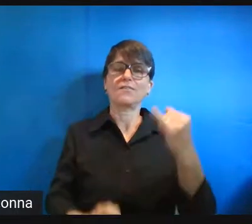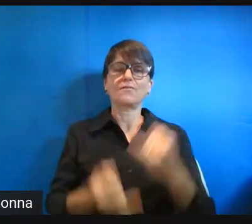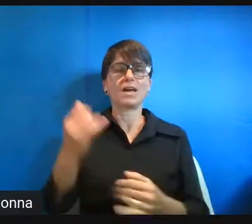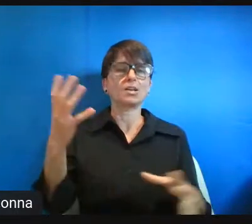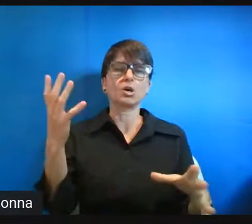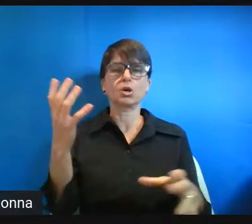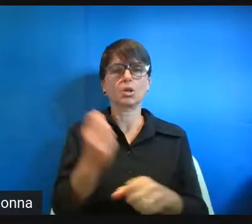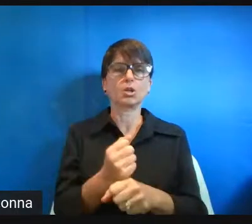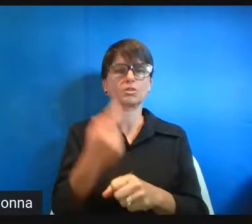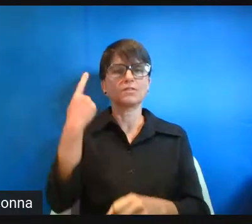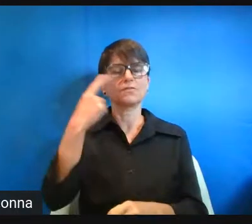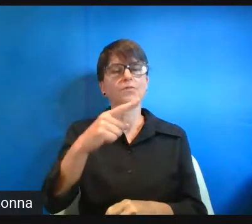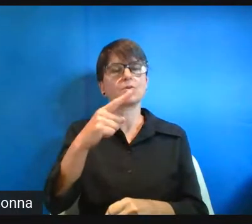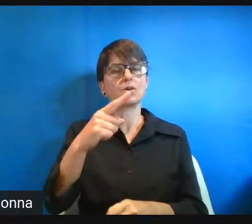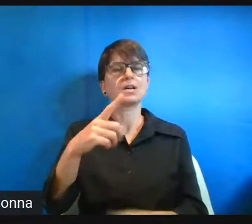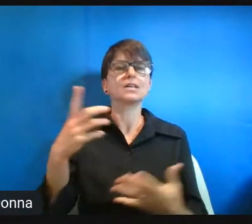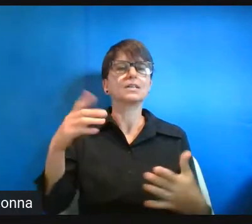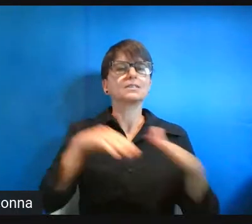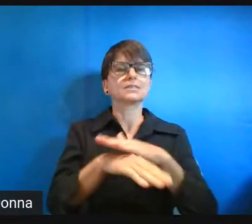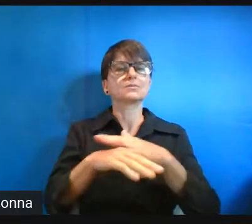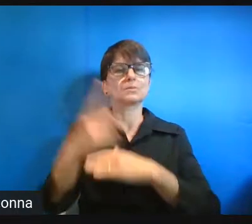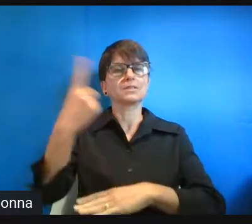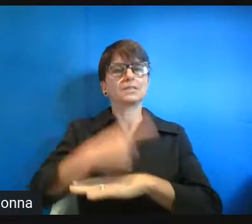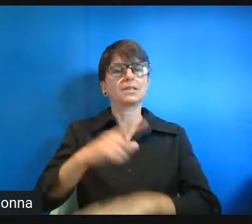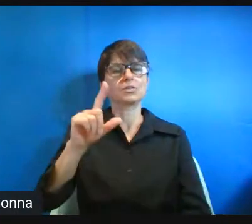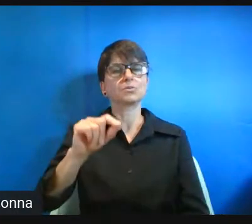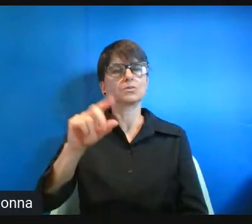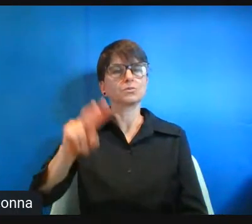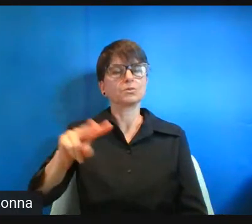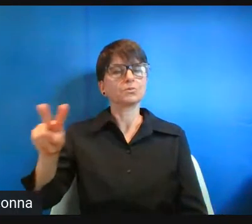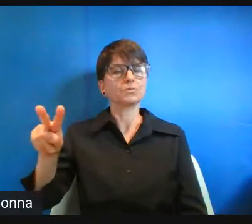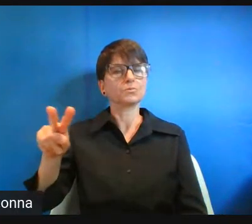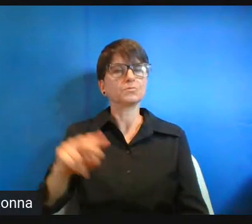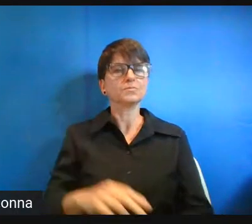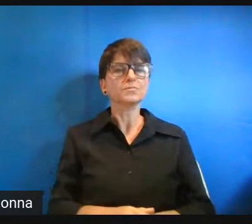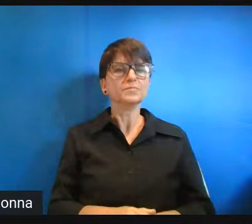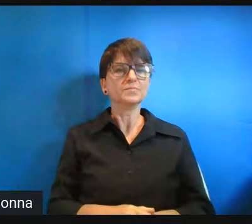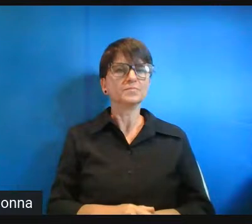at HDC and Master writer at WPA and you are watching the final closing escrow closing presentation